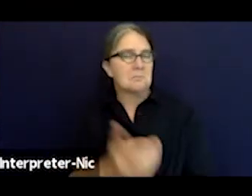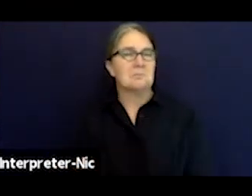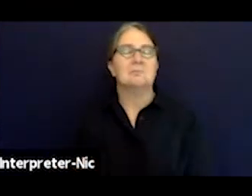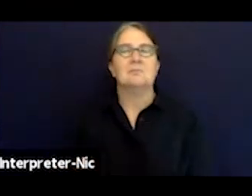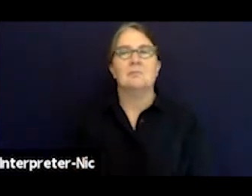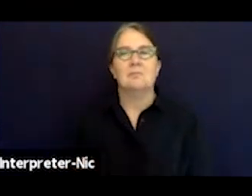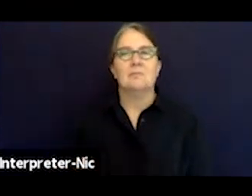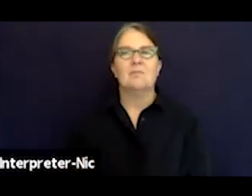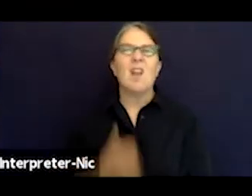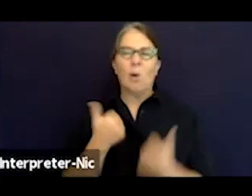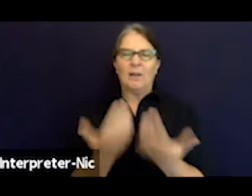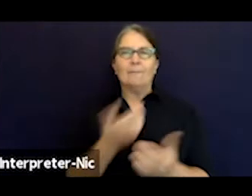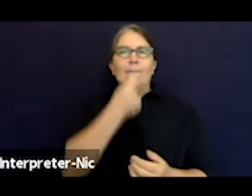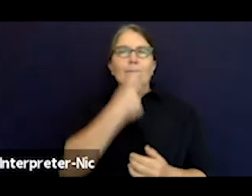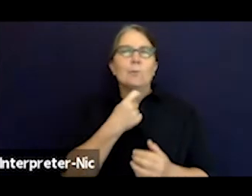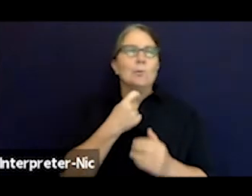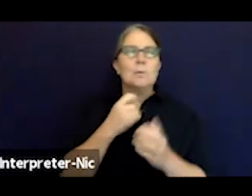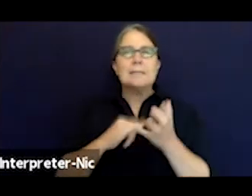I’ll give it a couple of seconds for things to roll into the chat here.